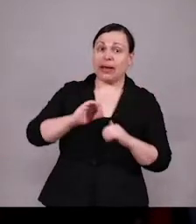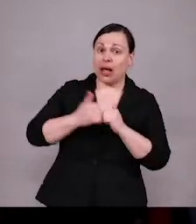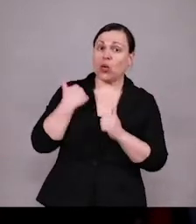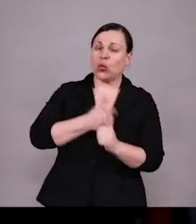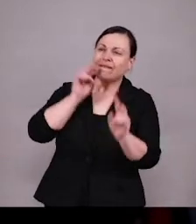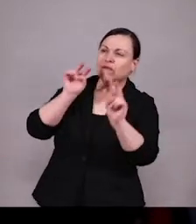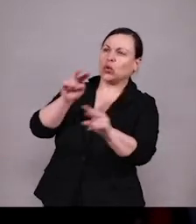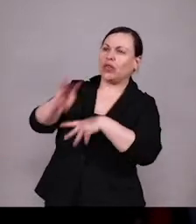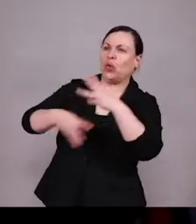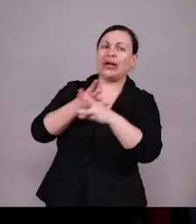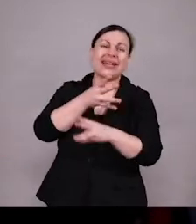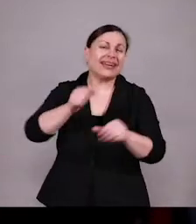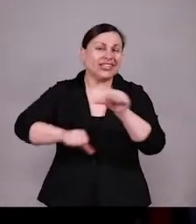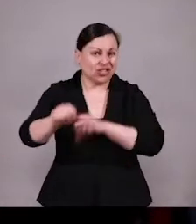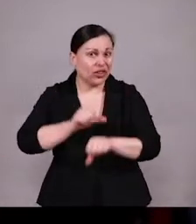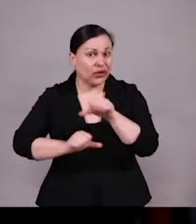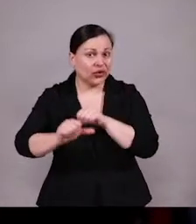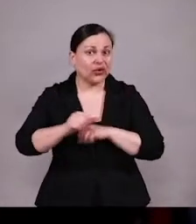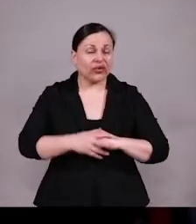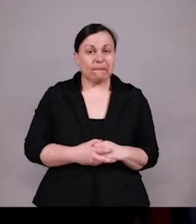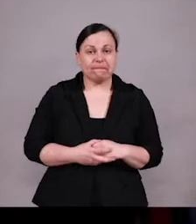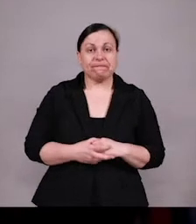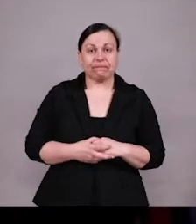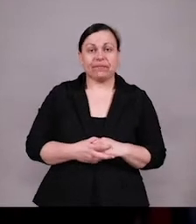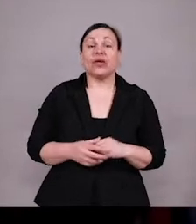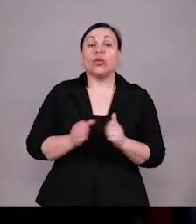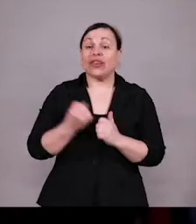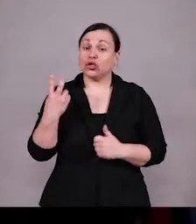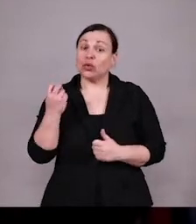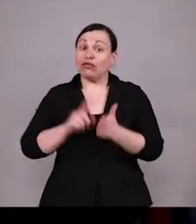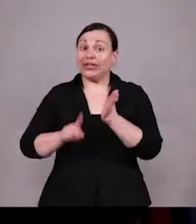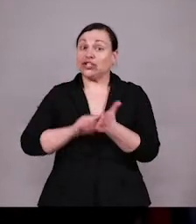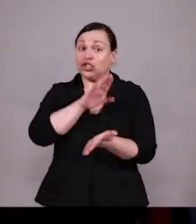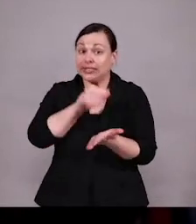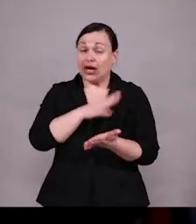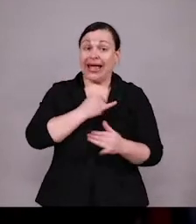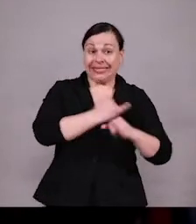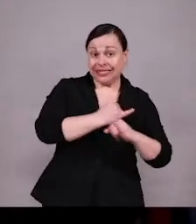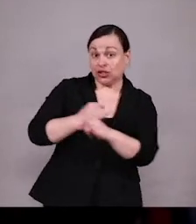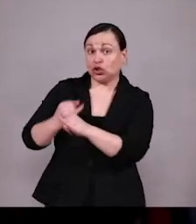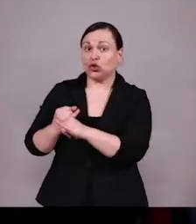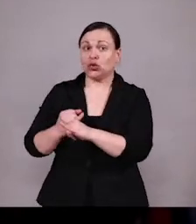the way we see the world and each other. With 12 research centers and institutes rooted in